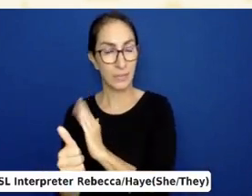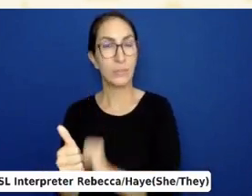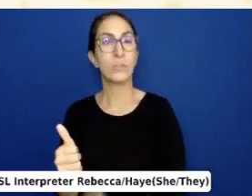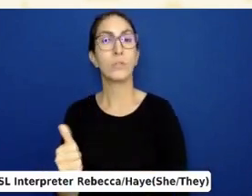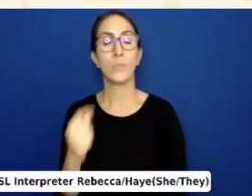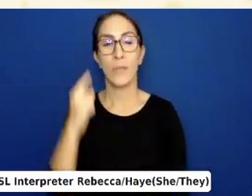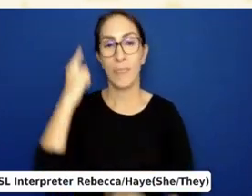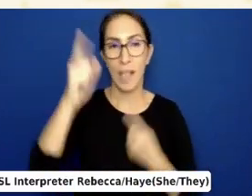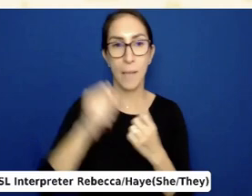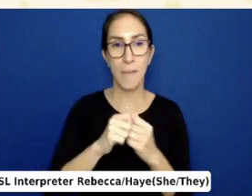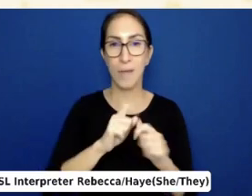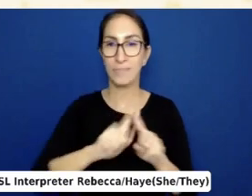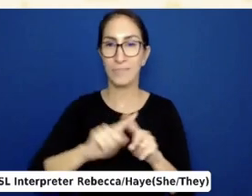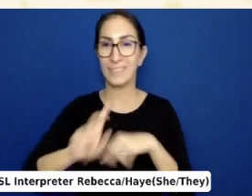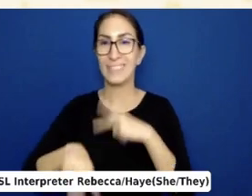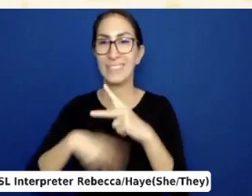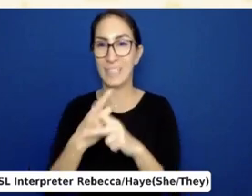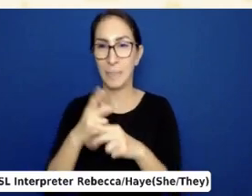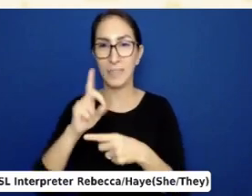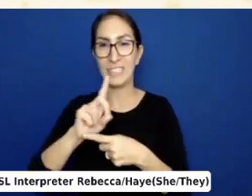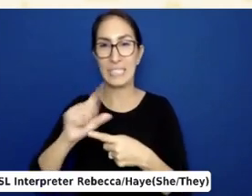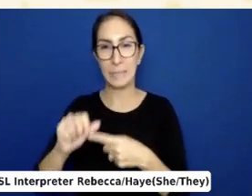that are not necessarily physical,